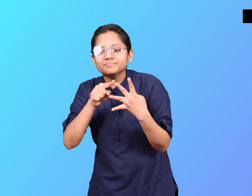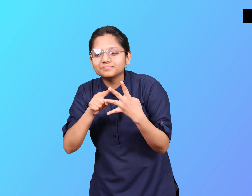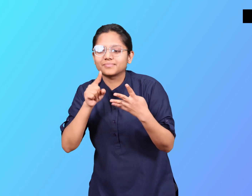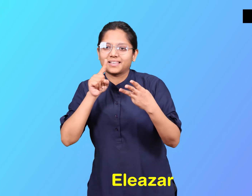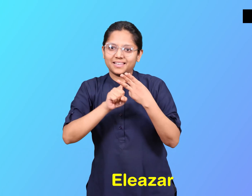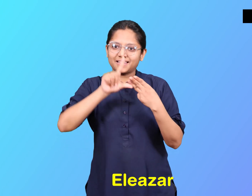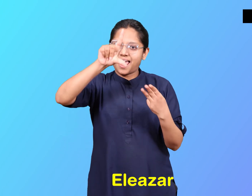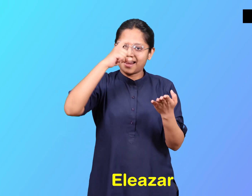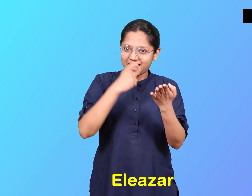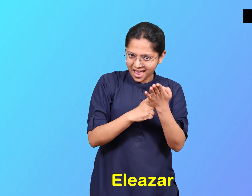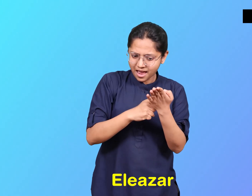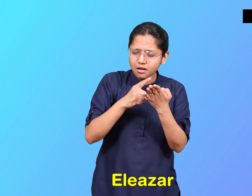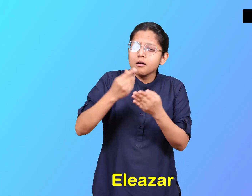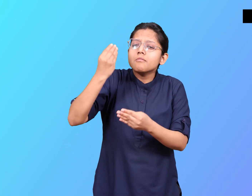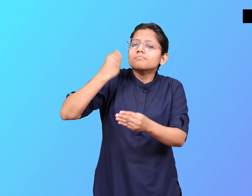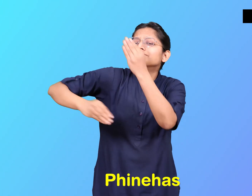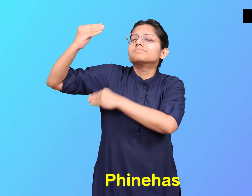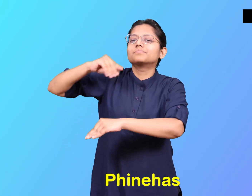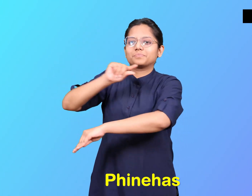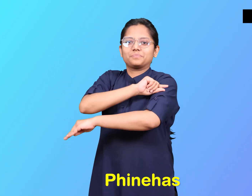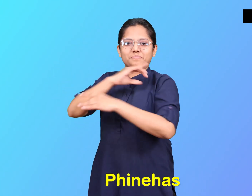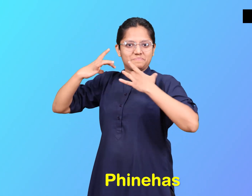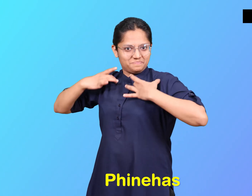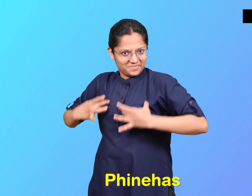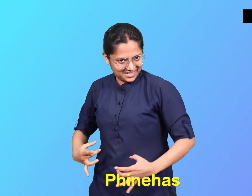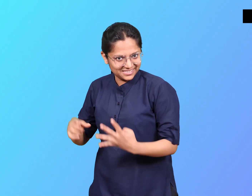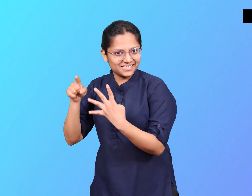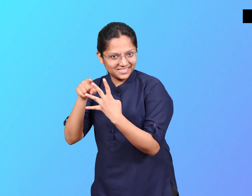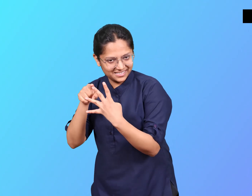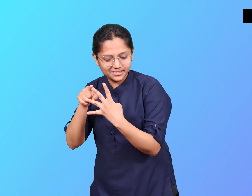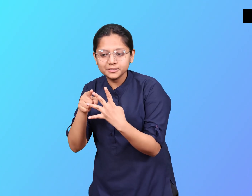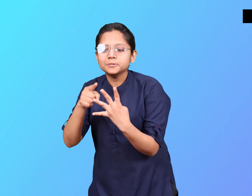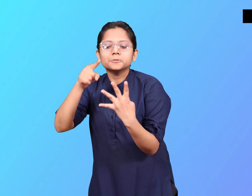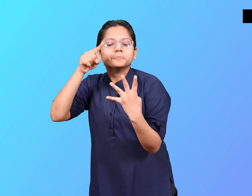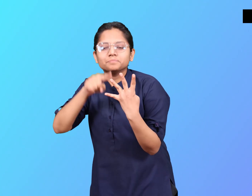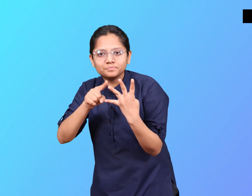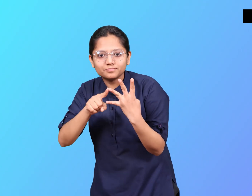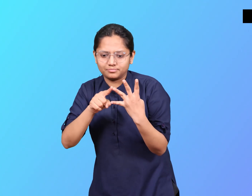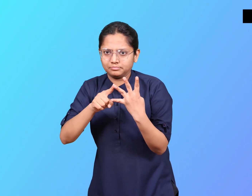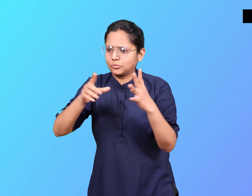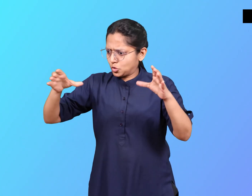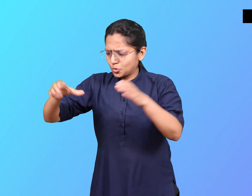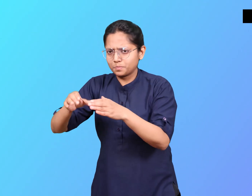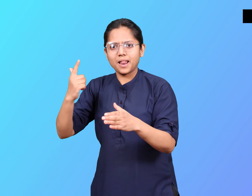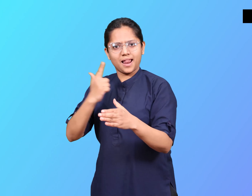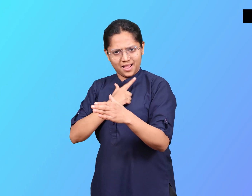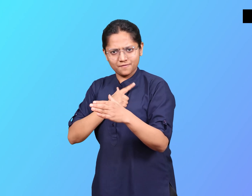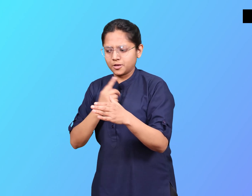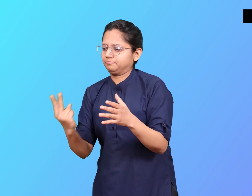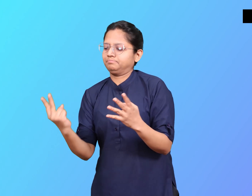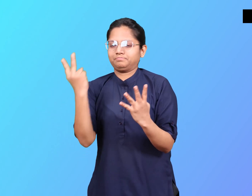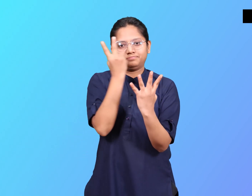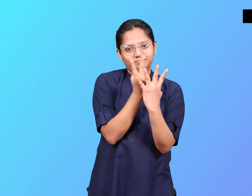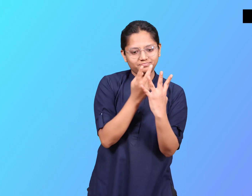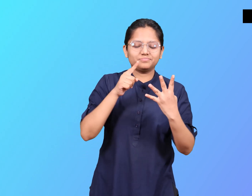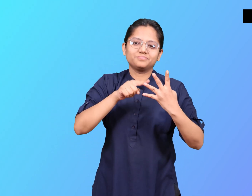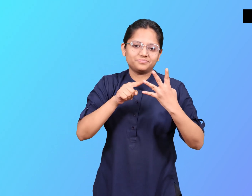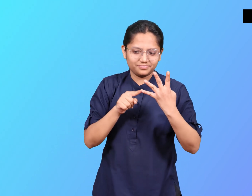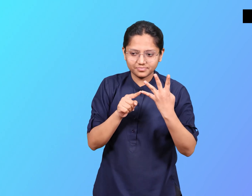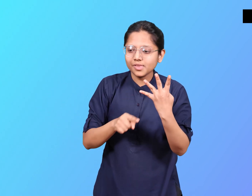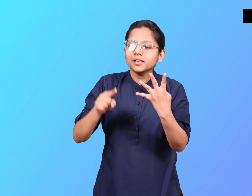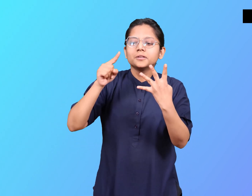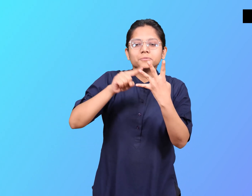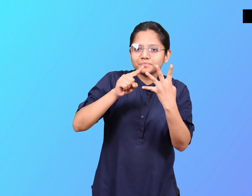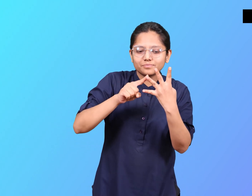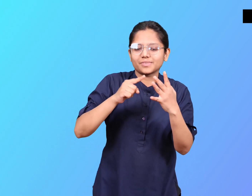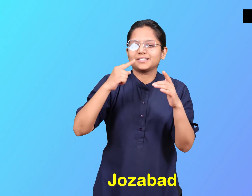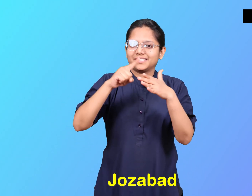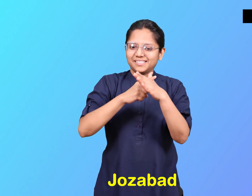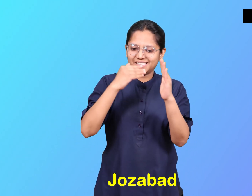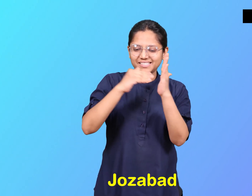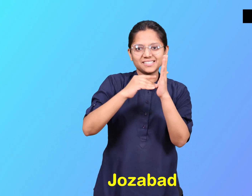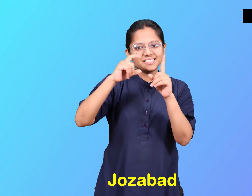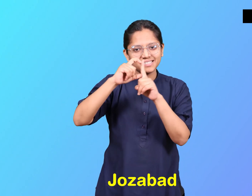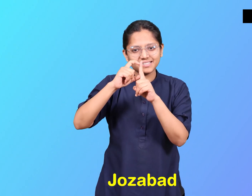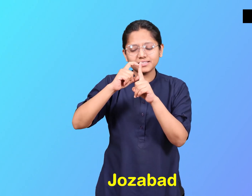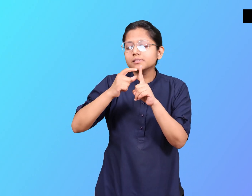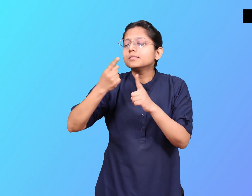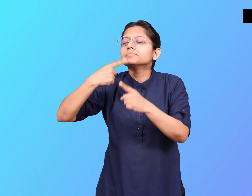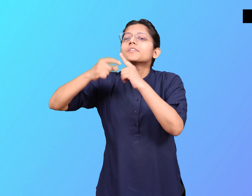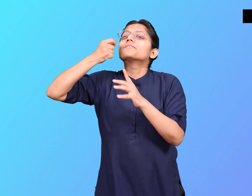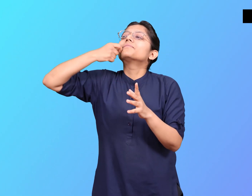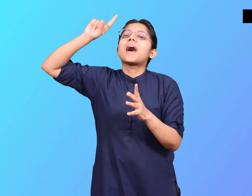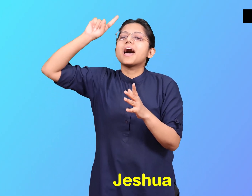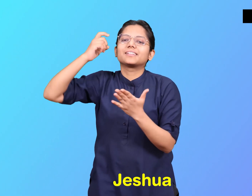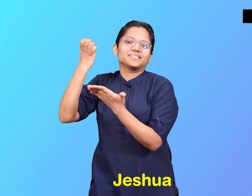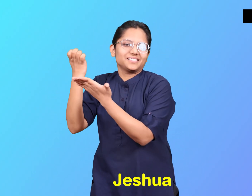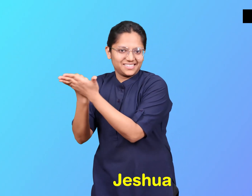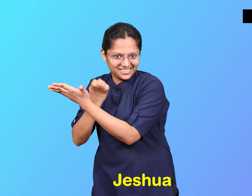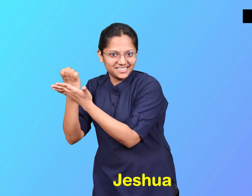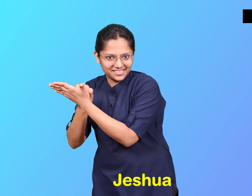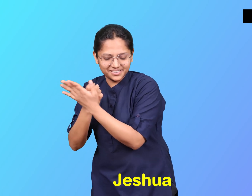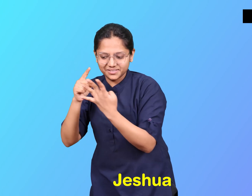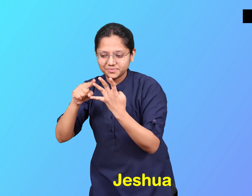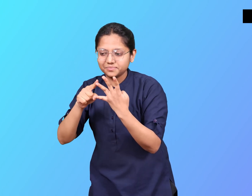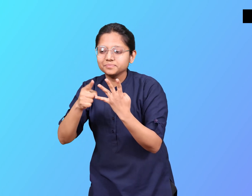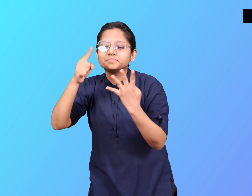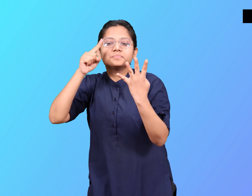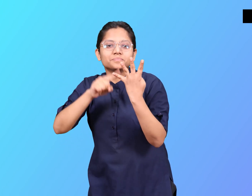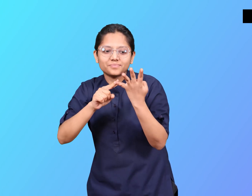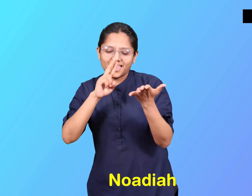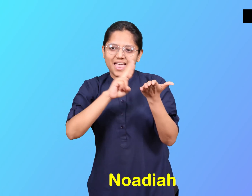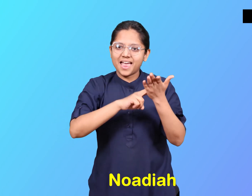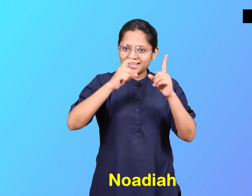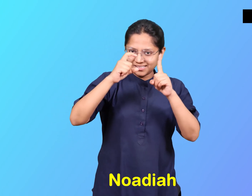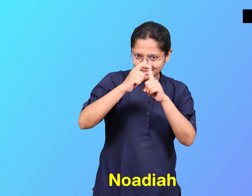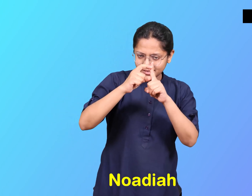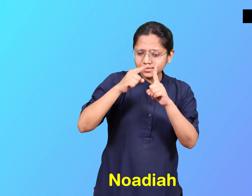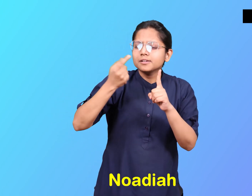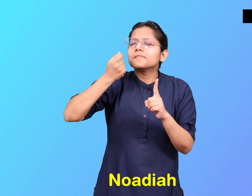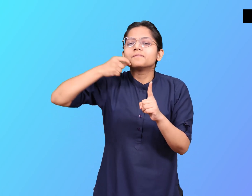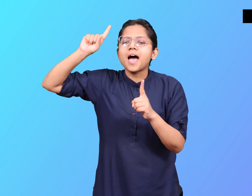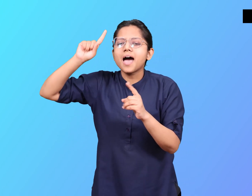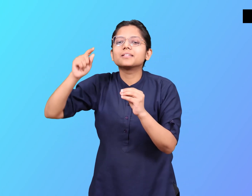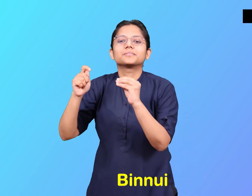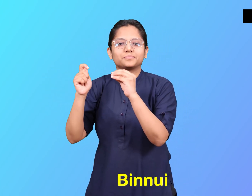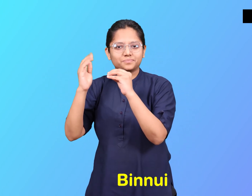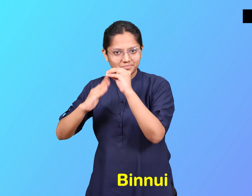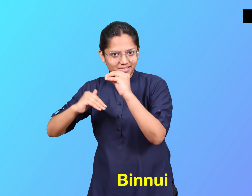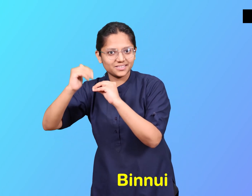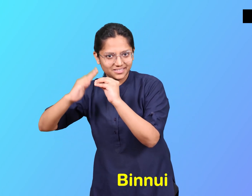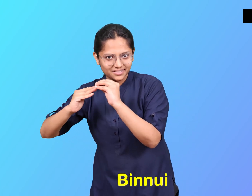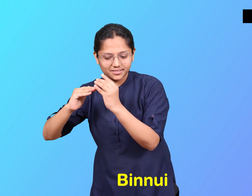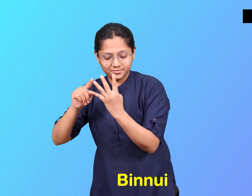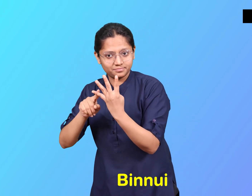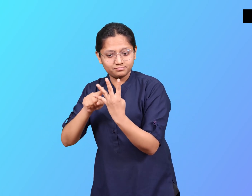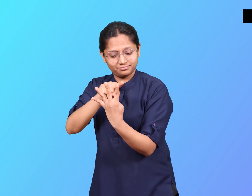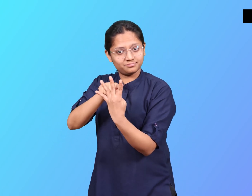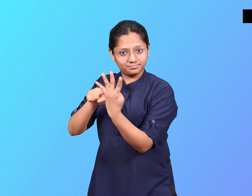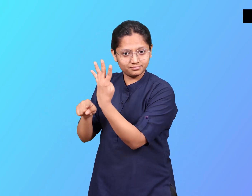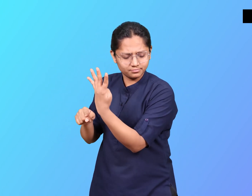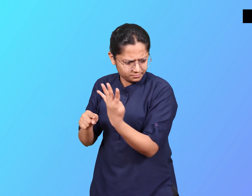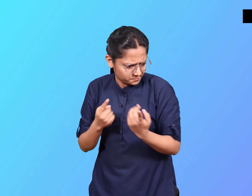Eleazar son of Phinehas was with Meremoth. The Levites, Jozabad son of Jeshua, and Noadiah son of Binnui were with them also.